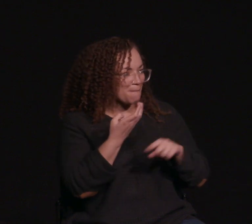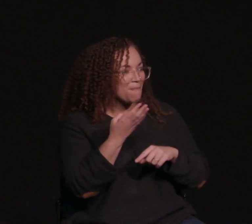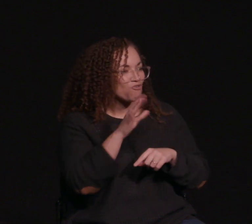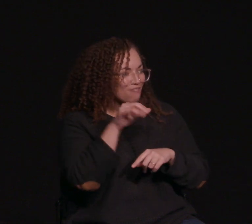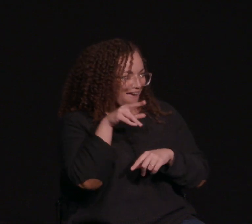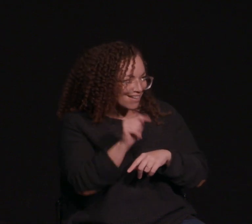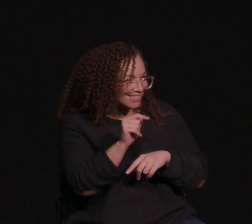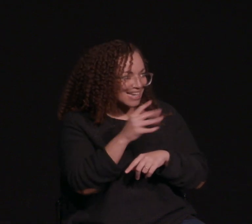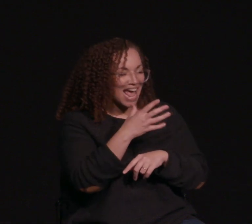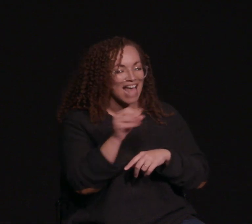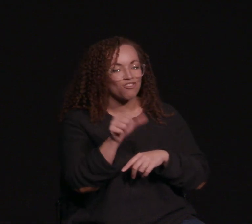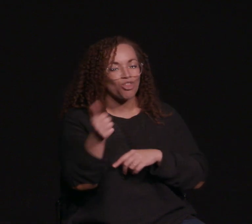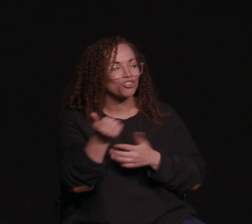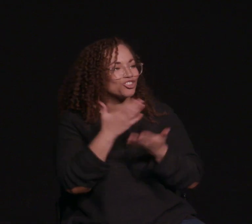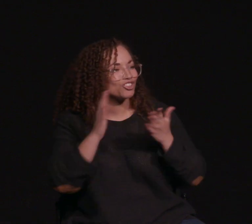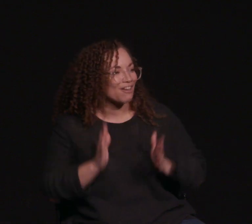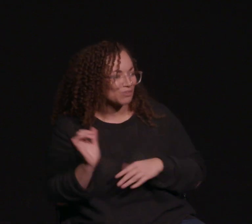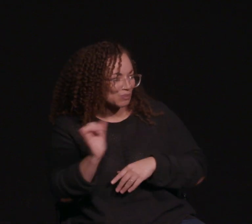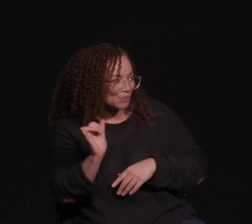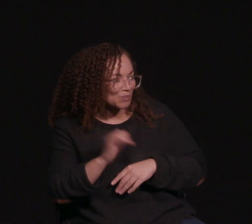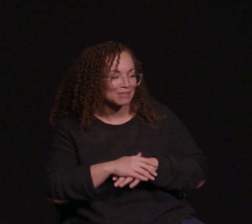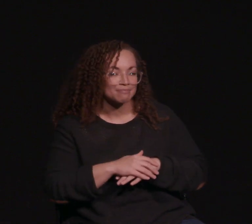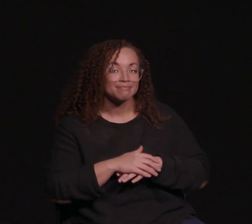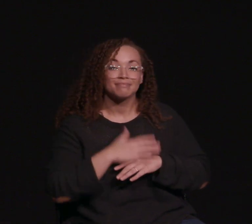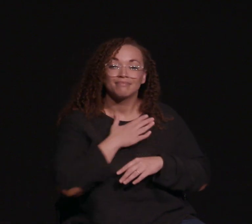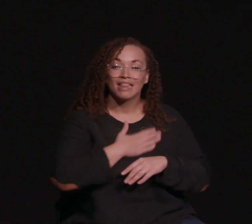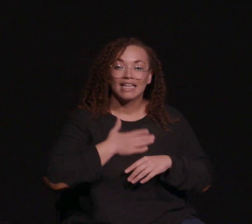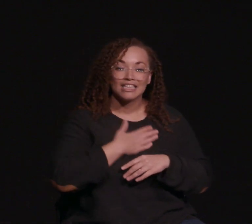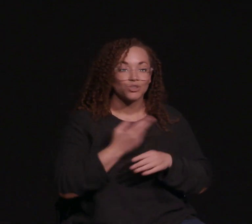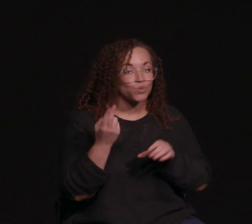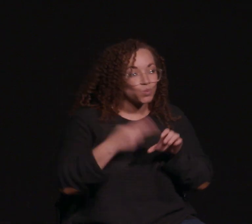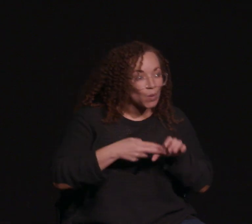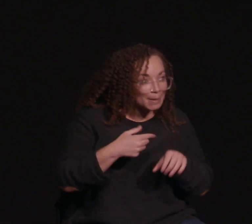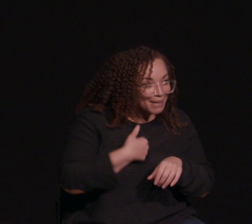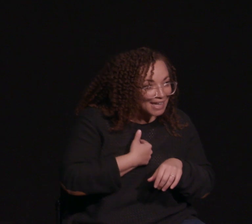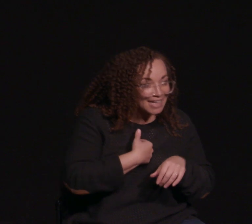With that, please join me in welcoming Bryant Terry.